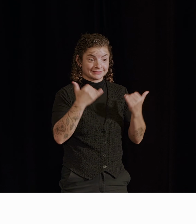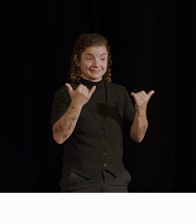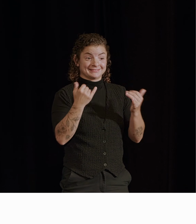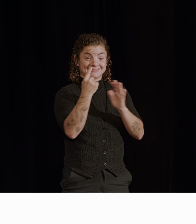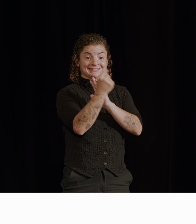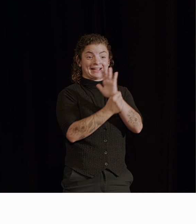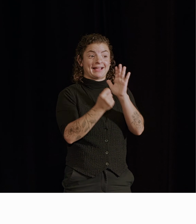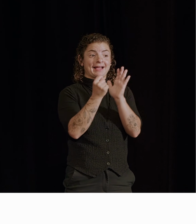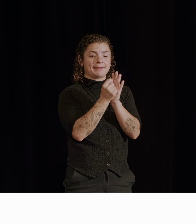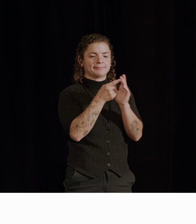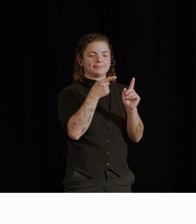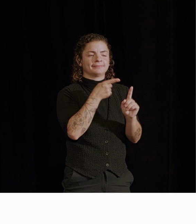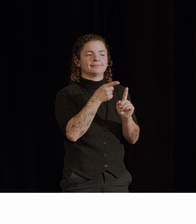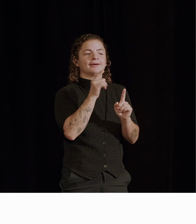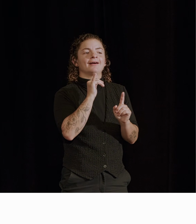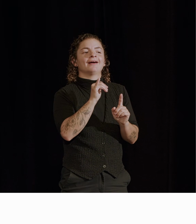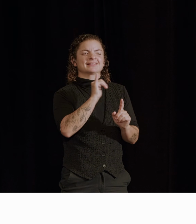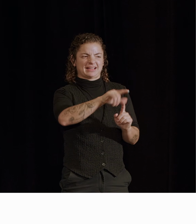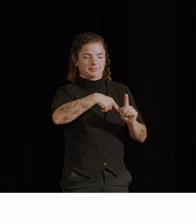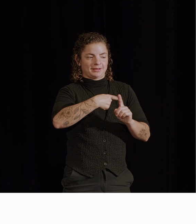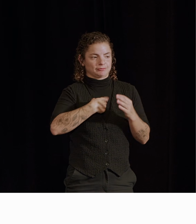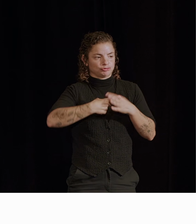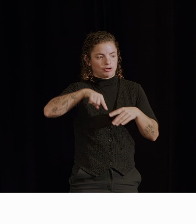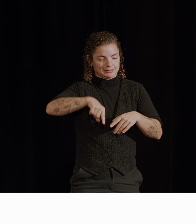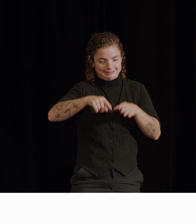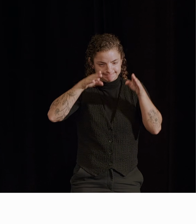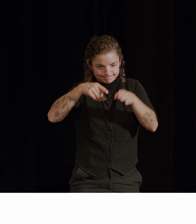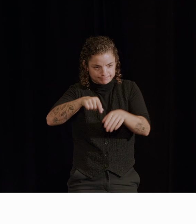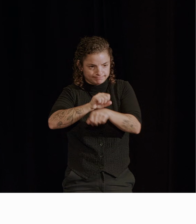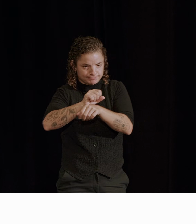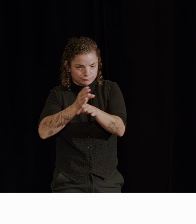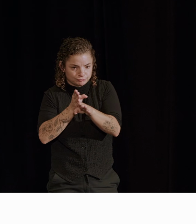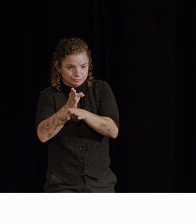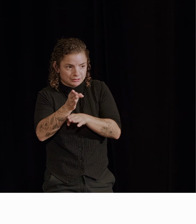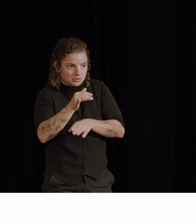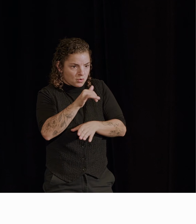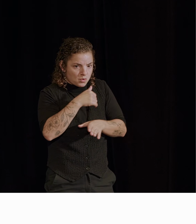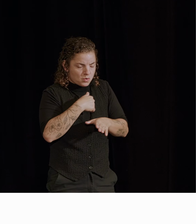a lot of trepidation and worry that it would be a repeat of the graphical user interface,